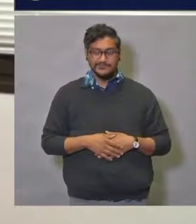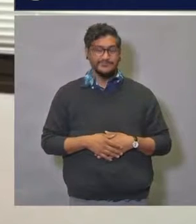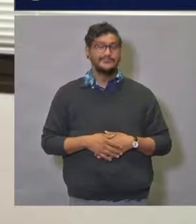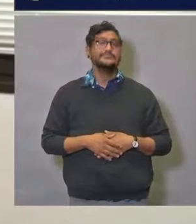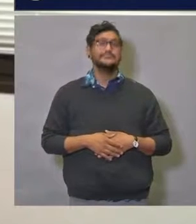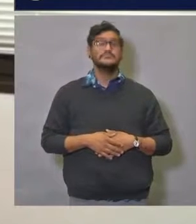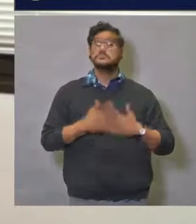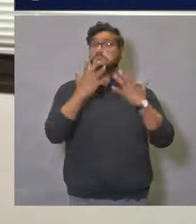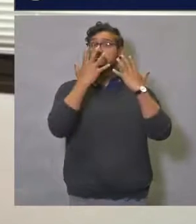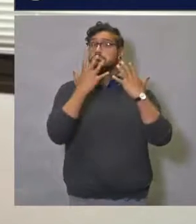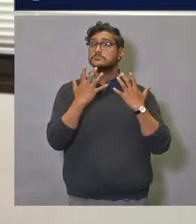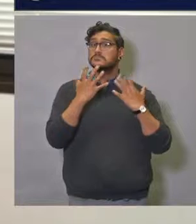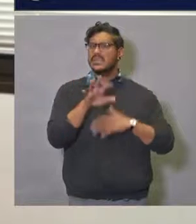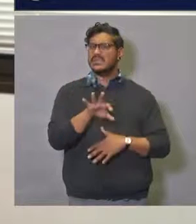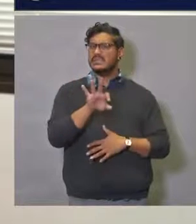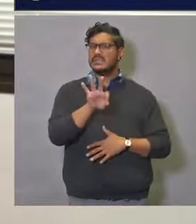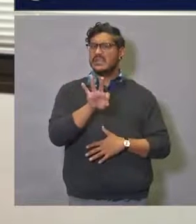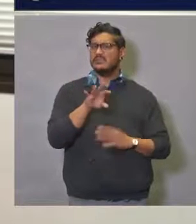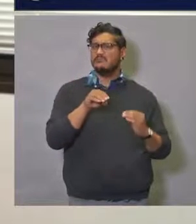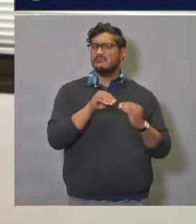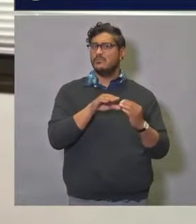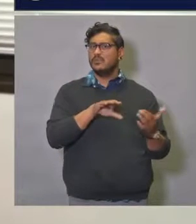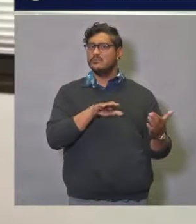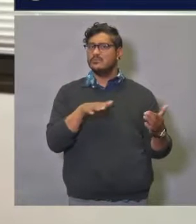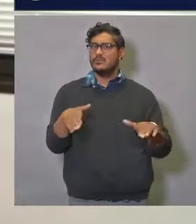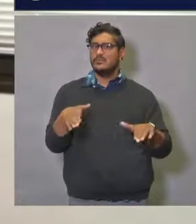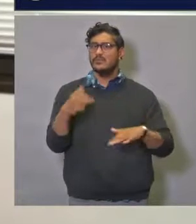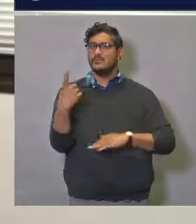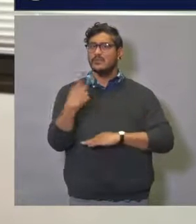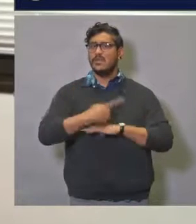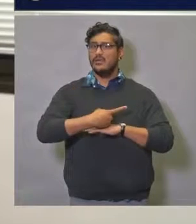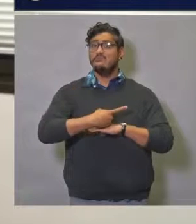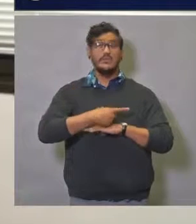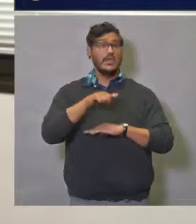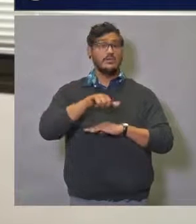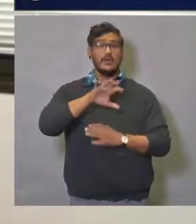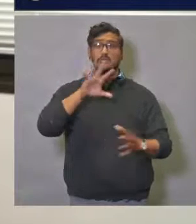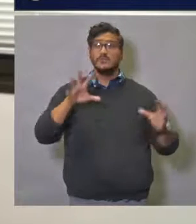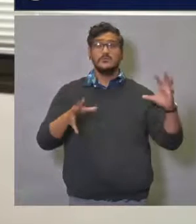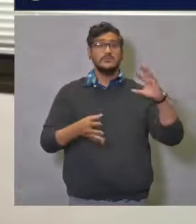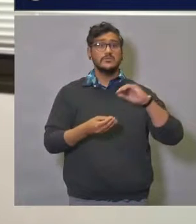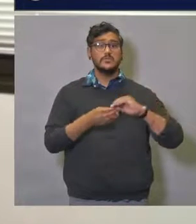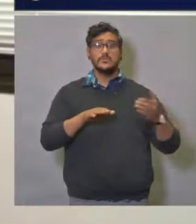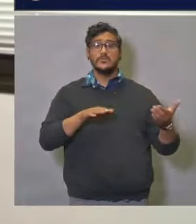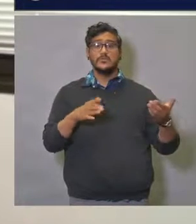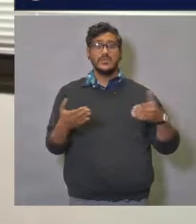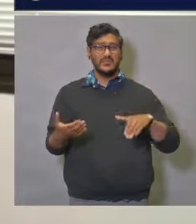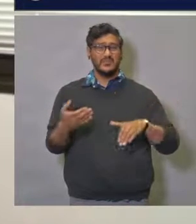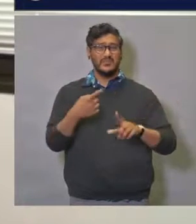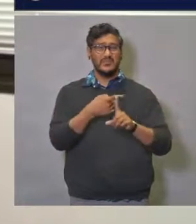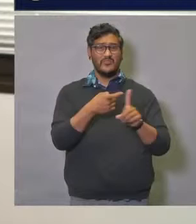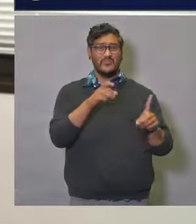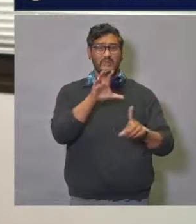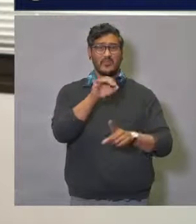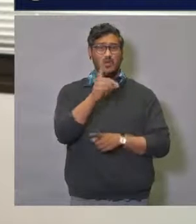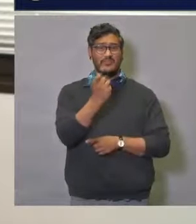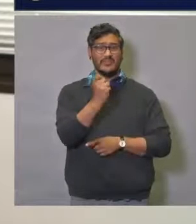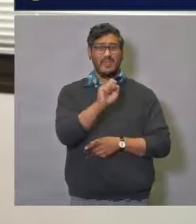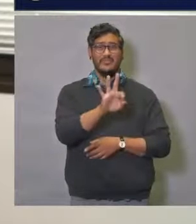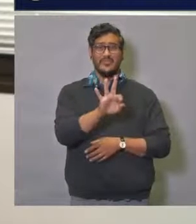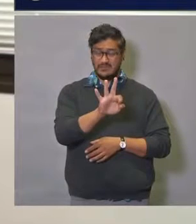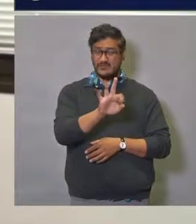INFORME DURANTE EL FIN DE